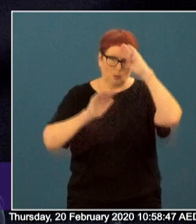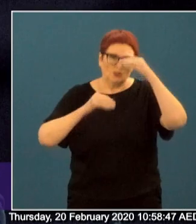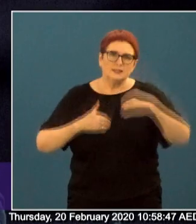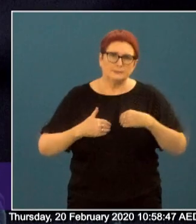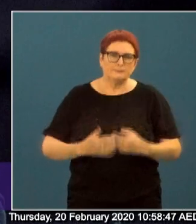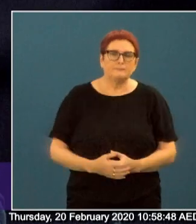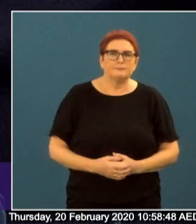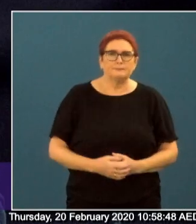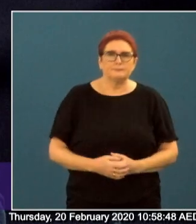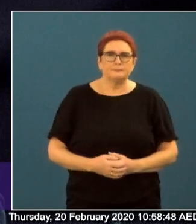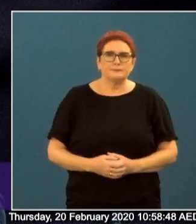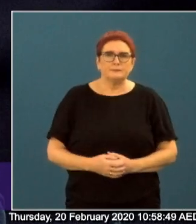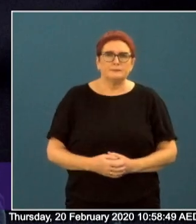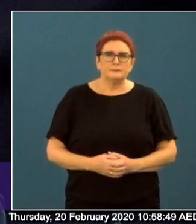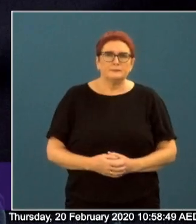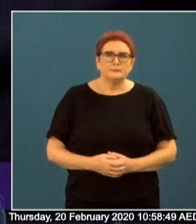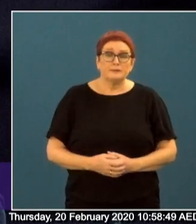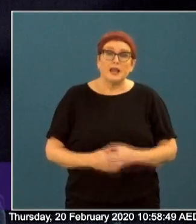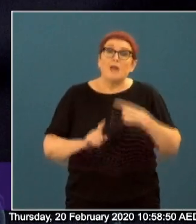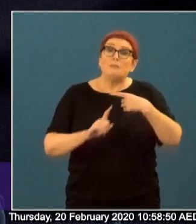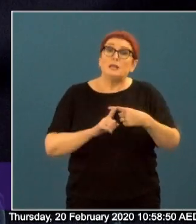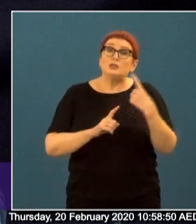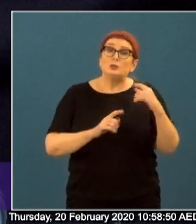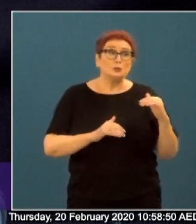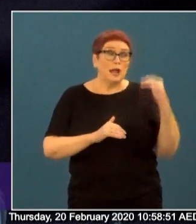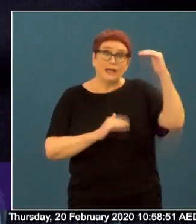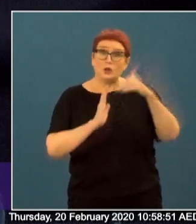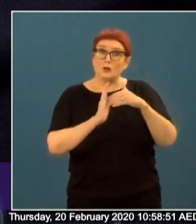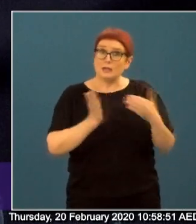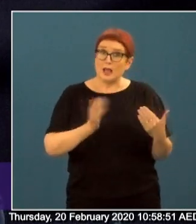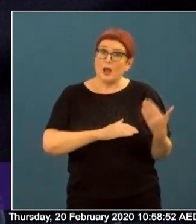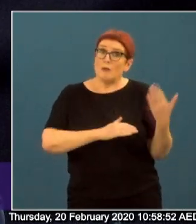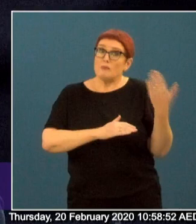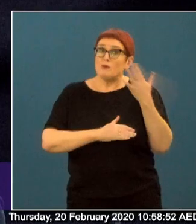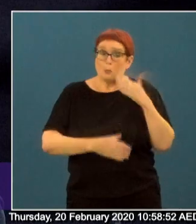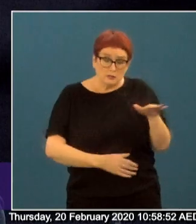who may not have been afforded a diagnosis in childhood because there was not a focus during their lifetime